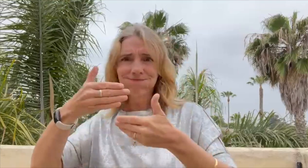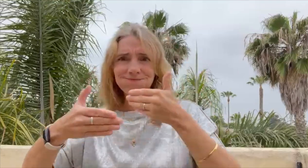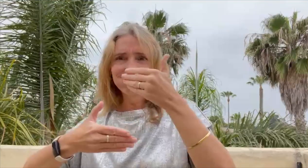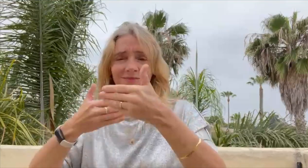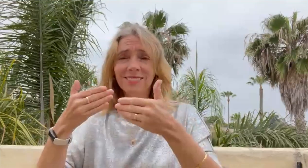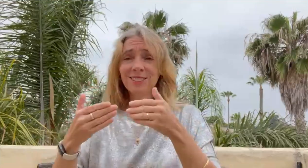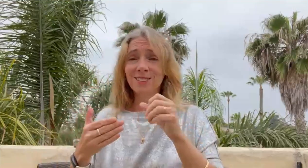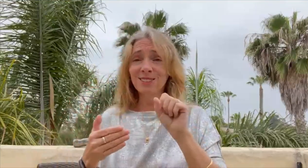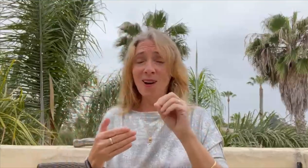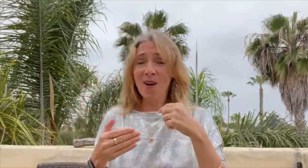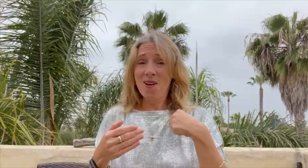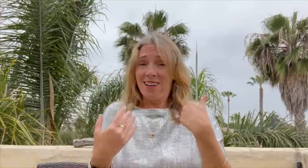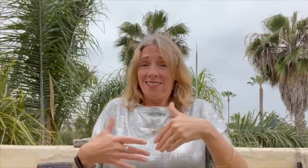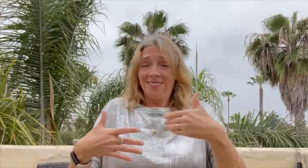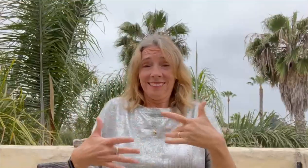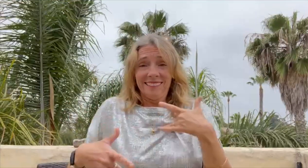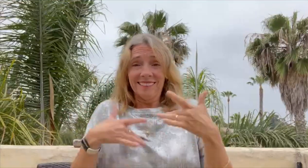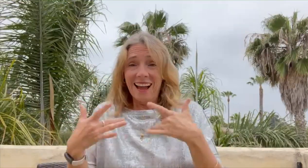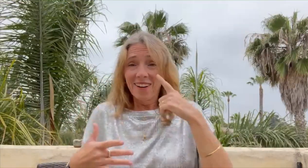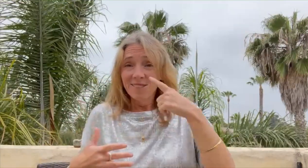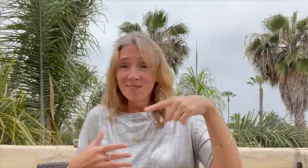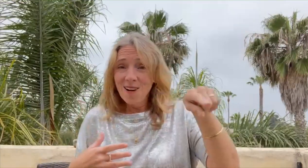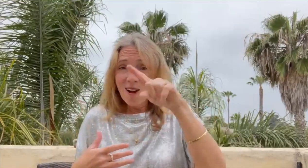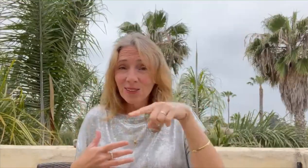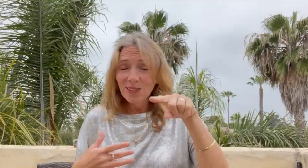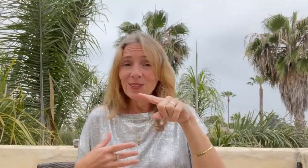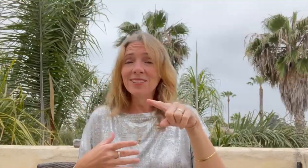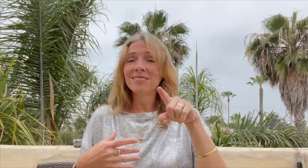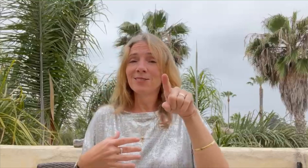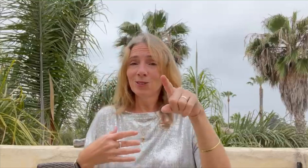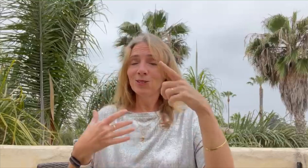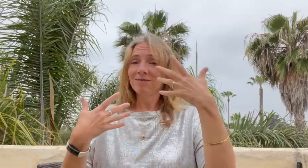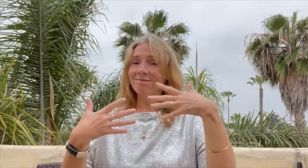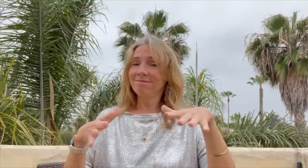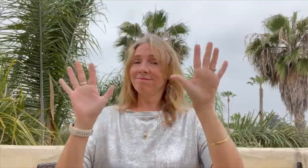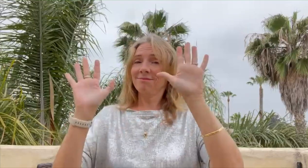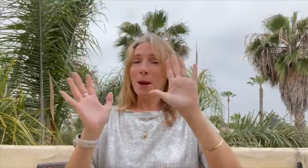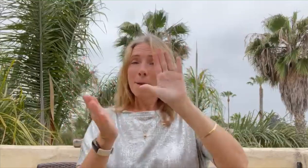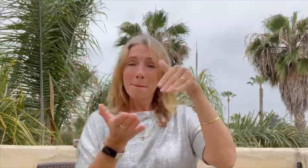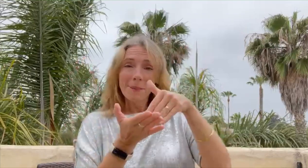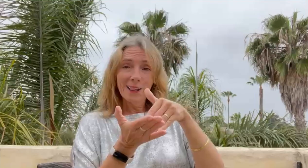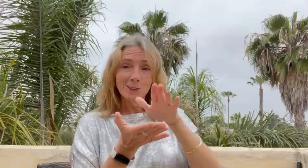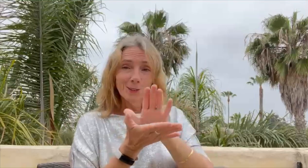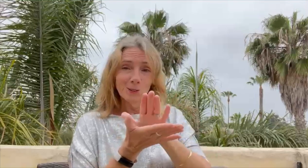Now you guys are all in the middle of that learning process and I am so excited for all of you.